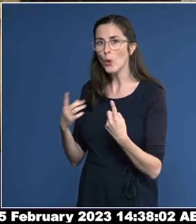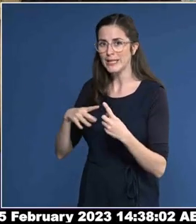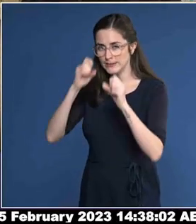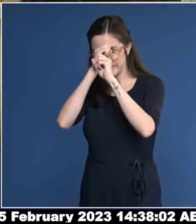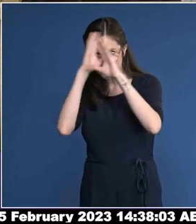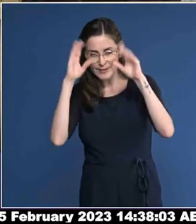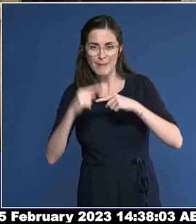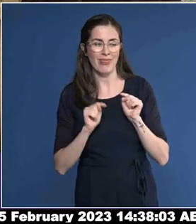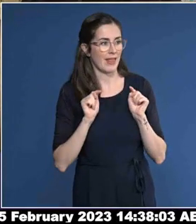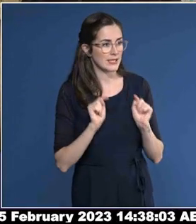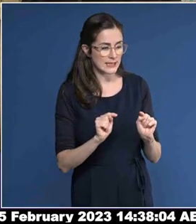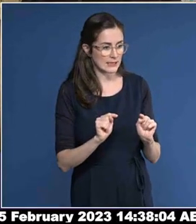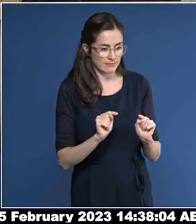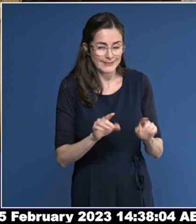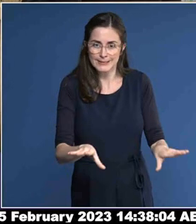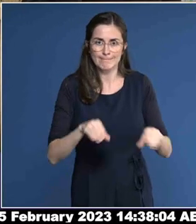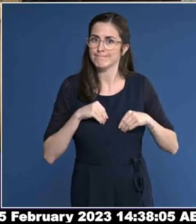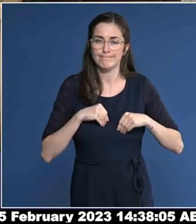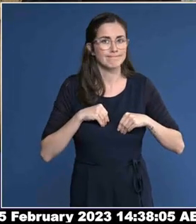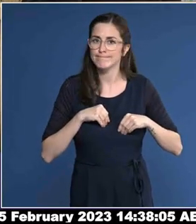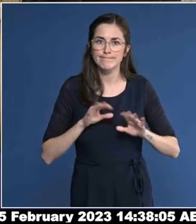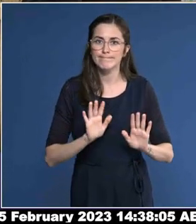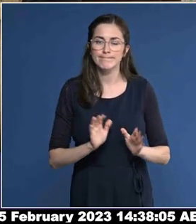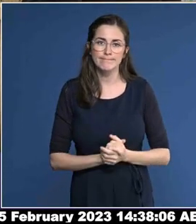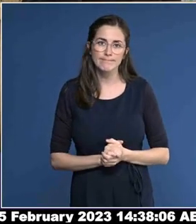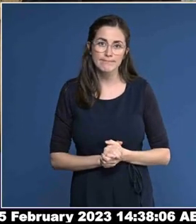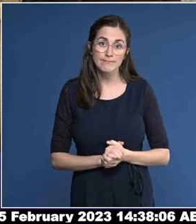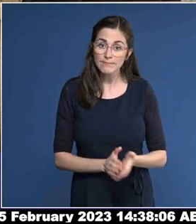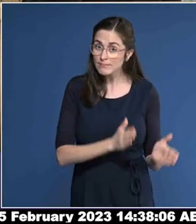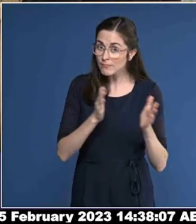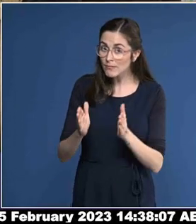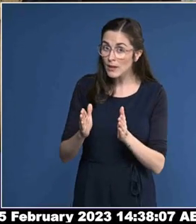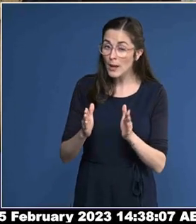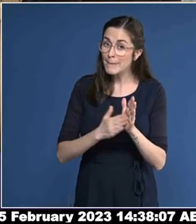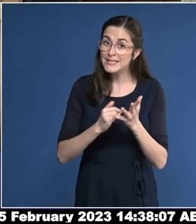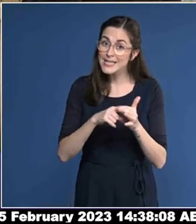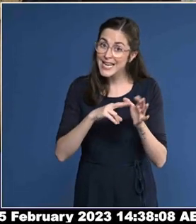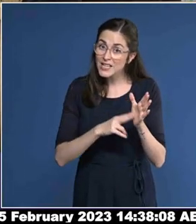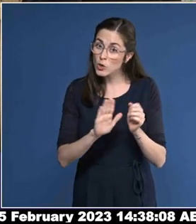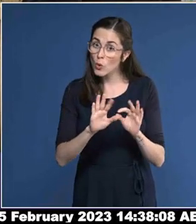Ms Dean, has Melba looked at different types of models in understanding